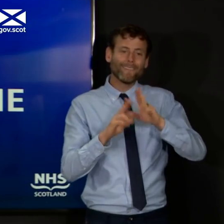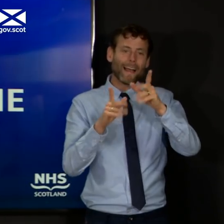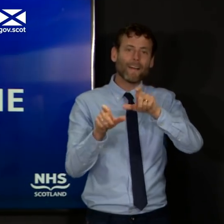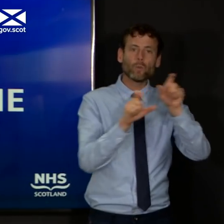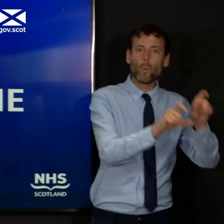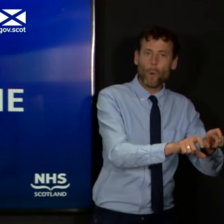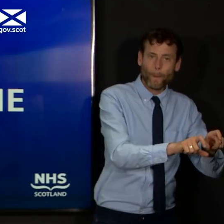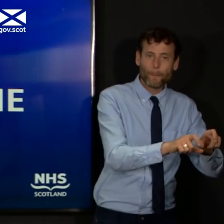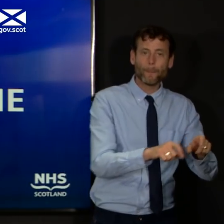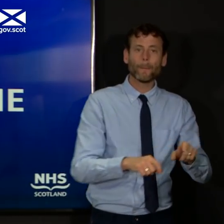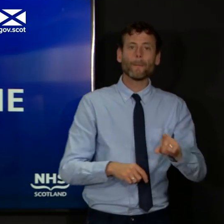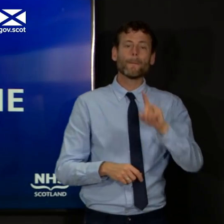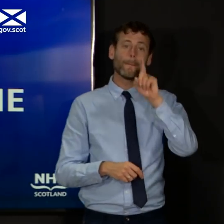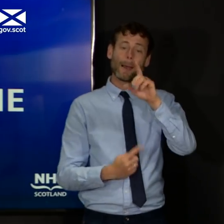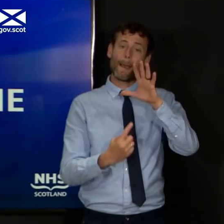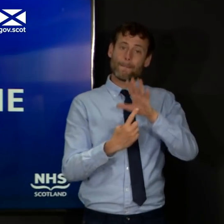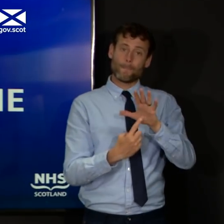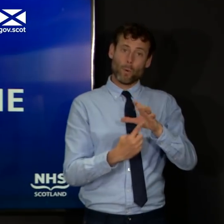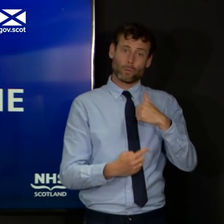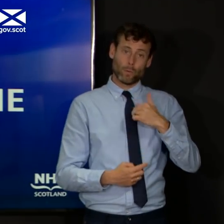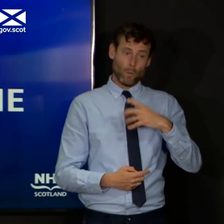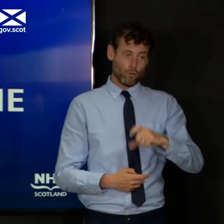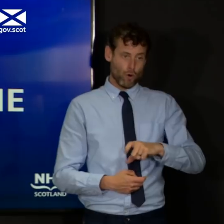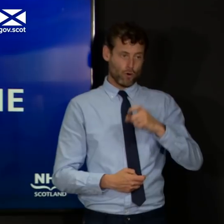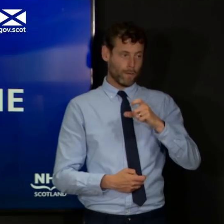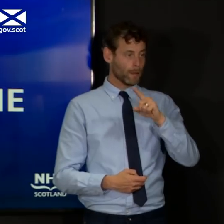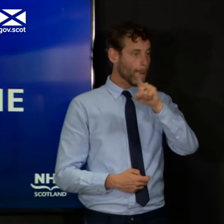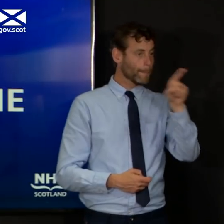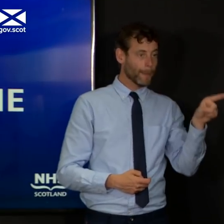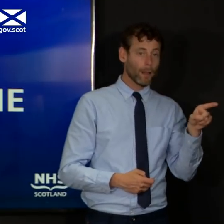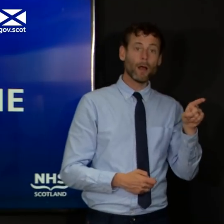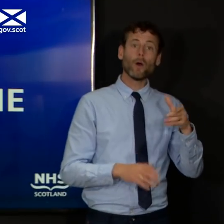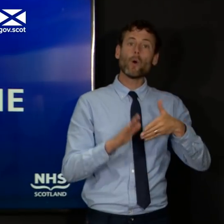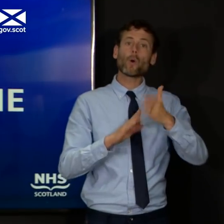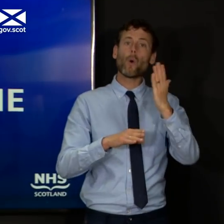a negative test and therefore can continue to provide the significant quality of care